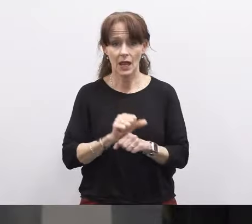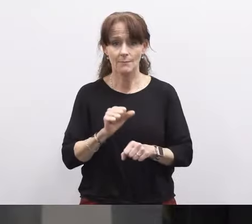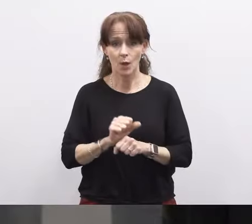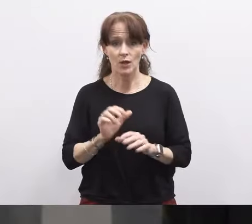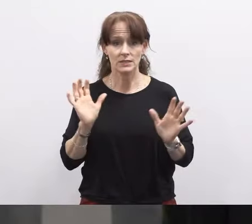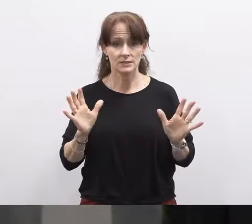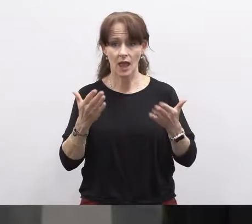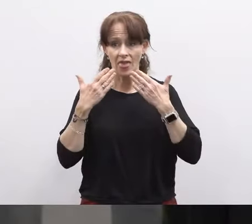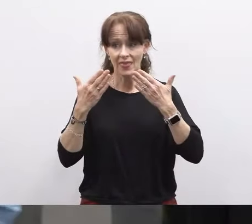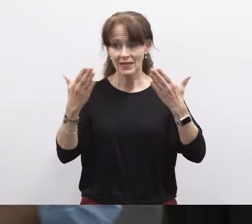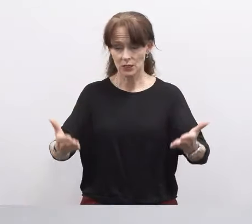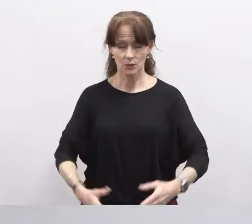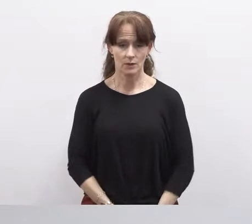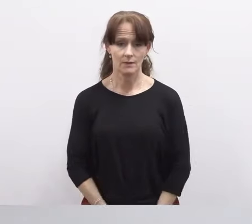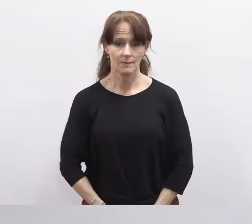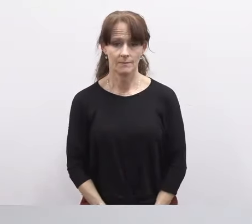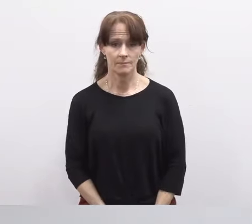Thank you.